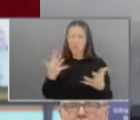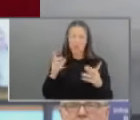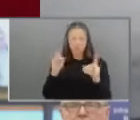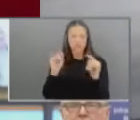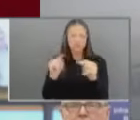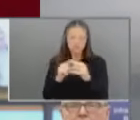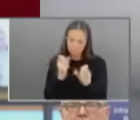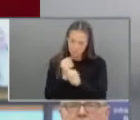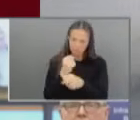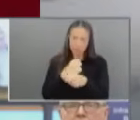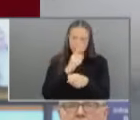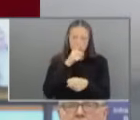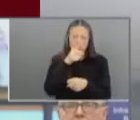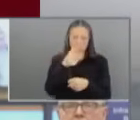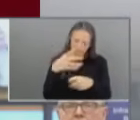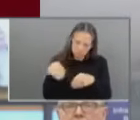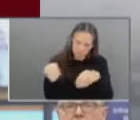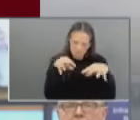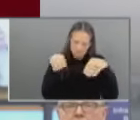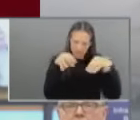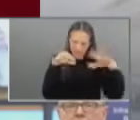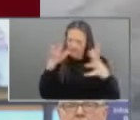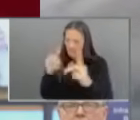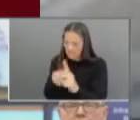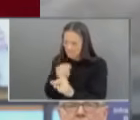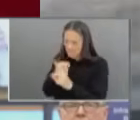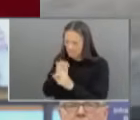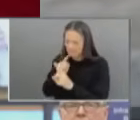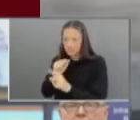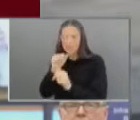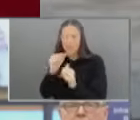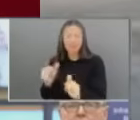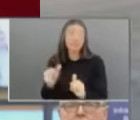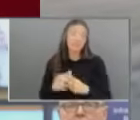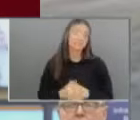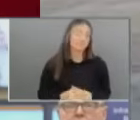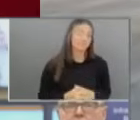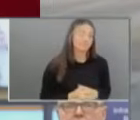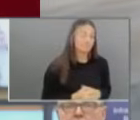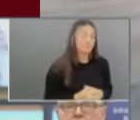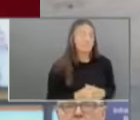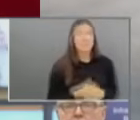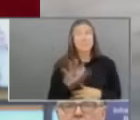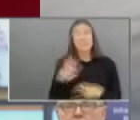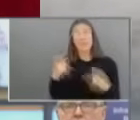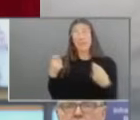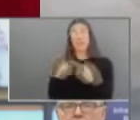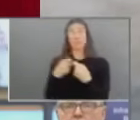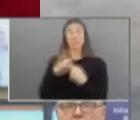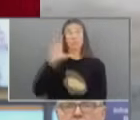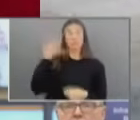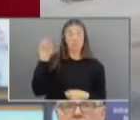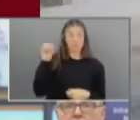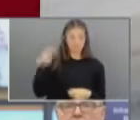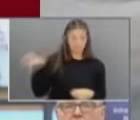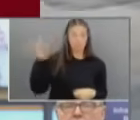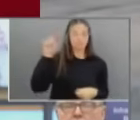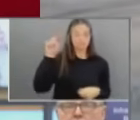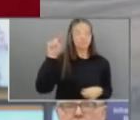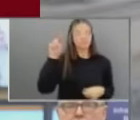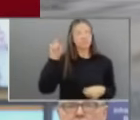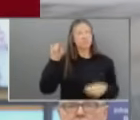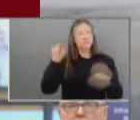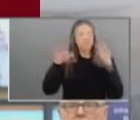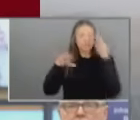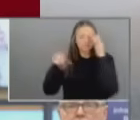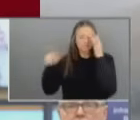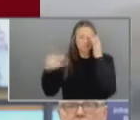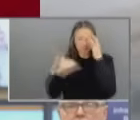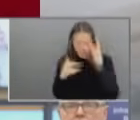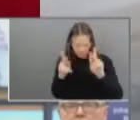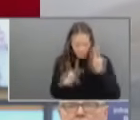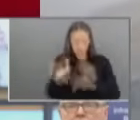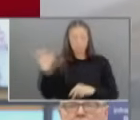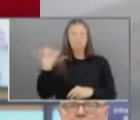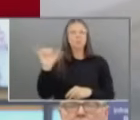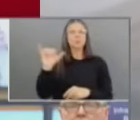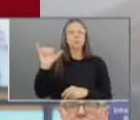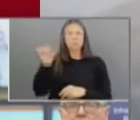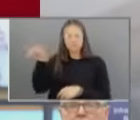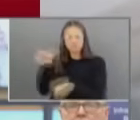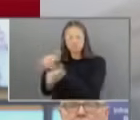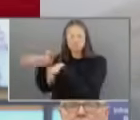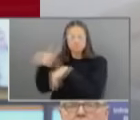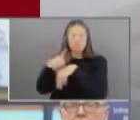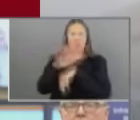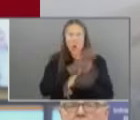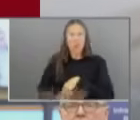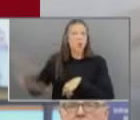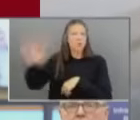WE’RE THROWING EVERYTHING WE HAVE AT IT TO TRY TO GET YOU ALL MOBILE IN THE NEXT COUPLE OF DAYS AND REDUCE THE IMPACT OF THIS STORM.